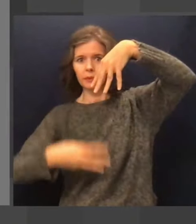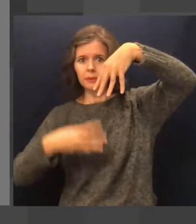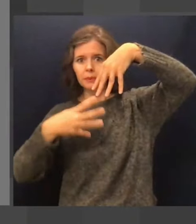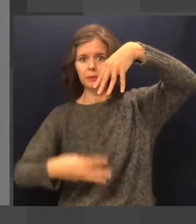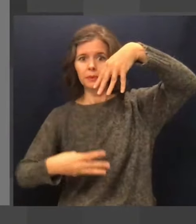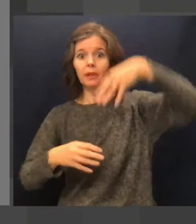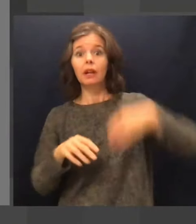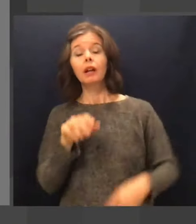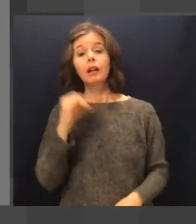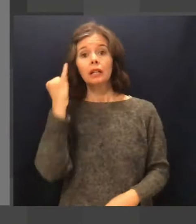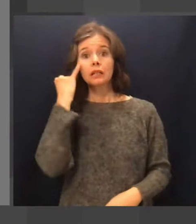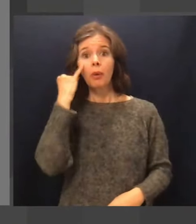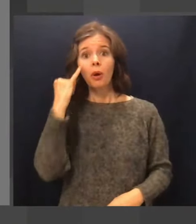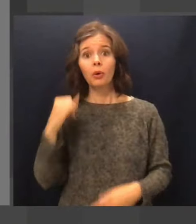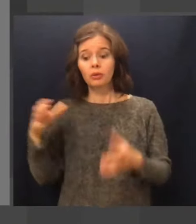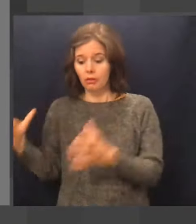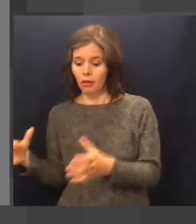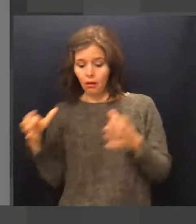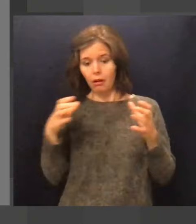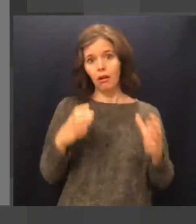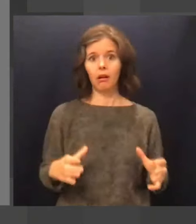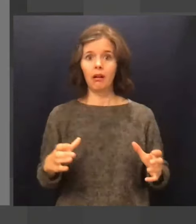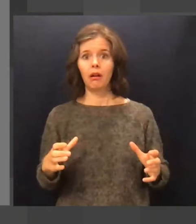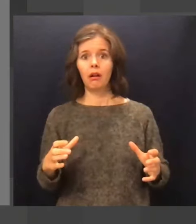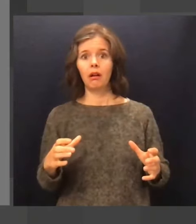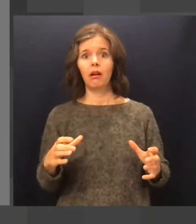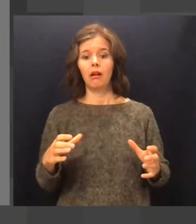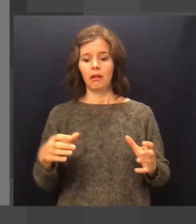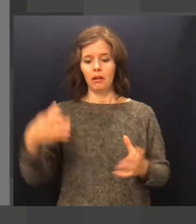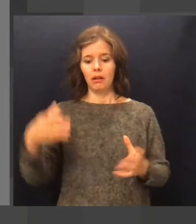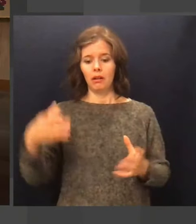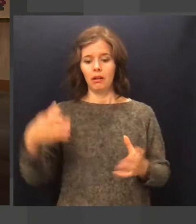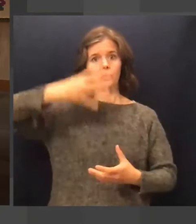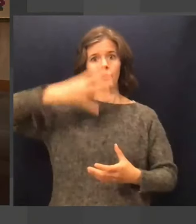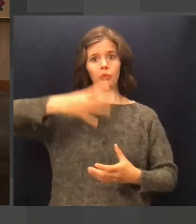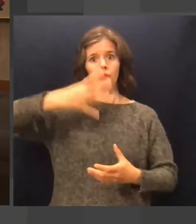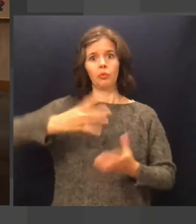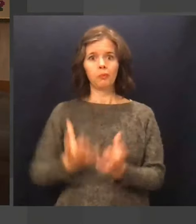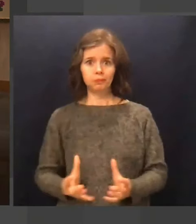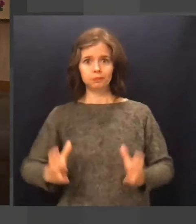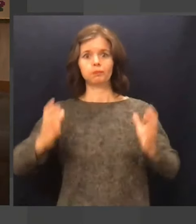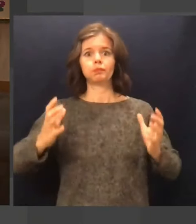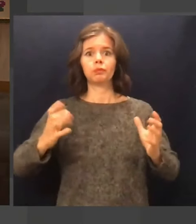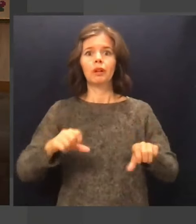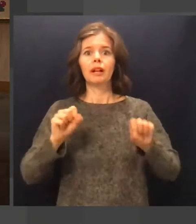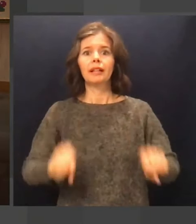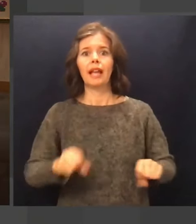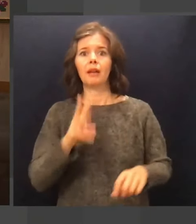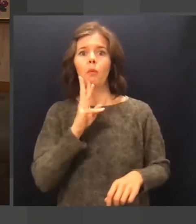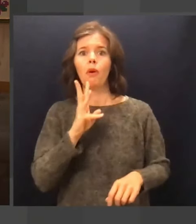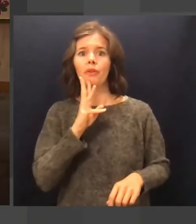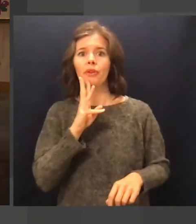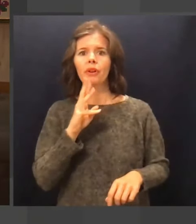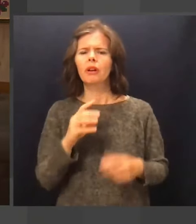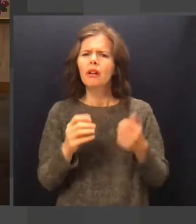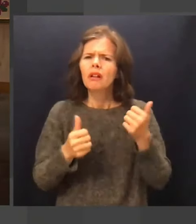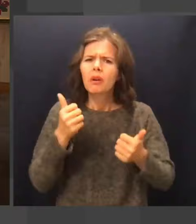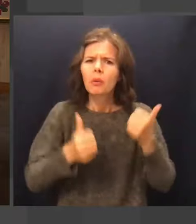ACTUALLY IF YOU PUT THE CAULDRON UNDER IT WILL FILL UP WITH WATER.